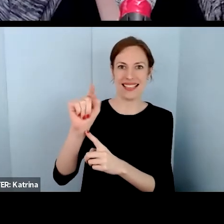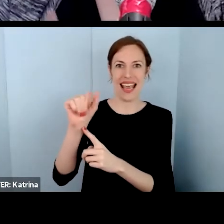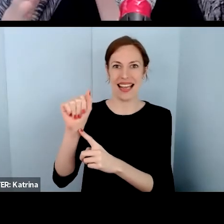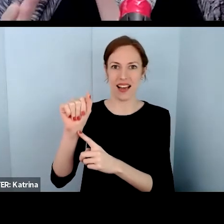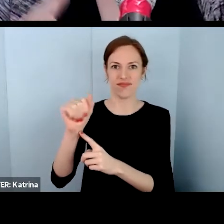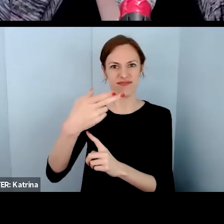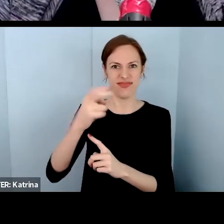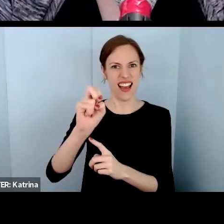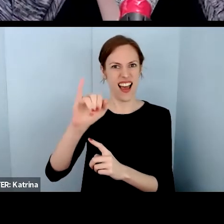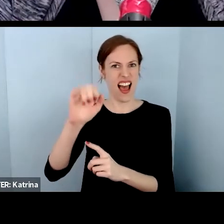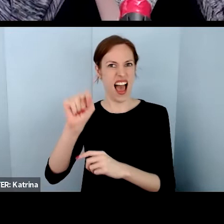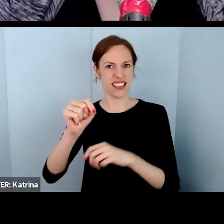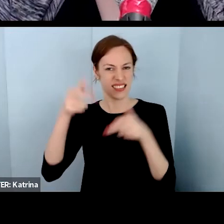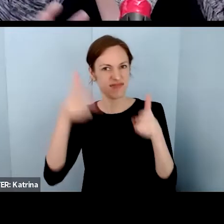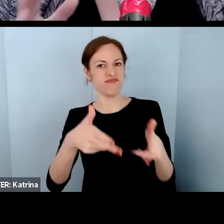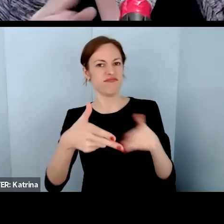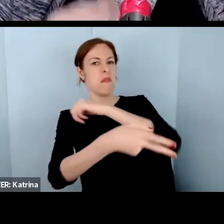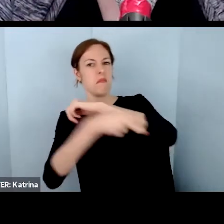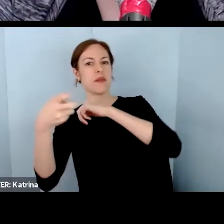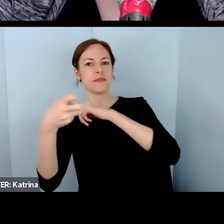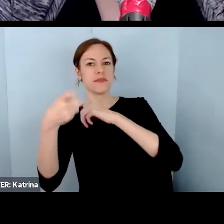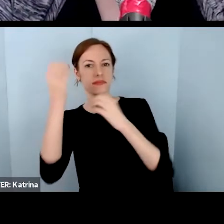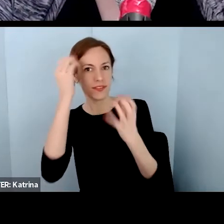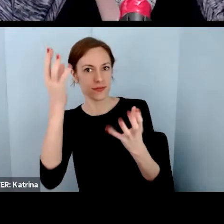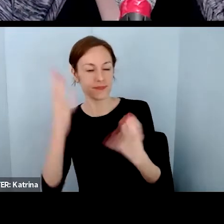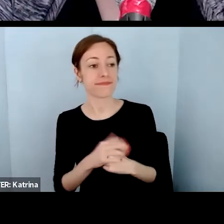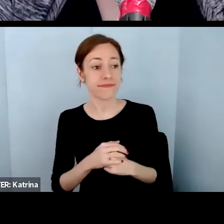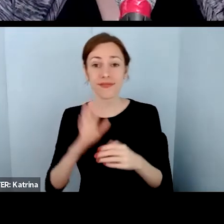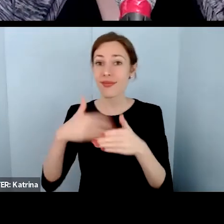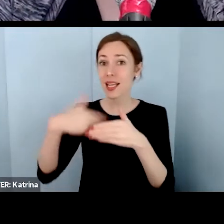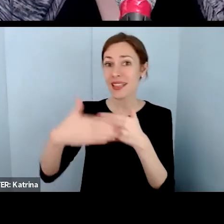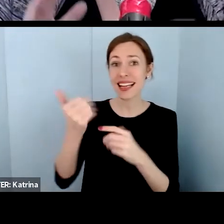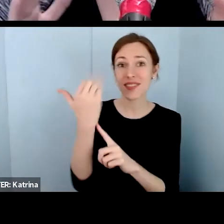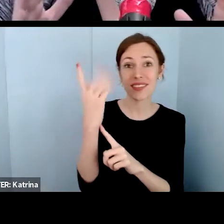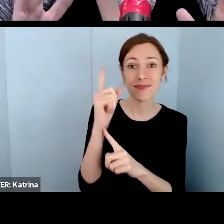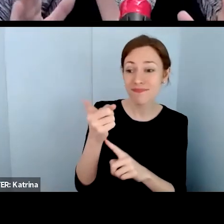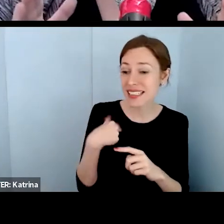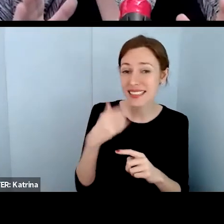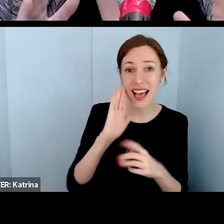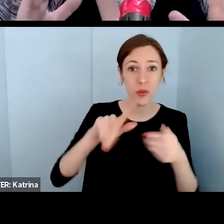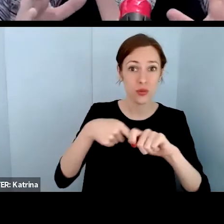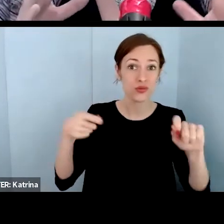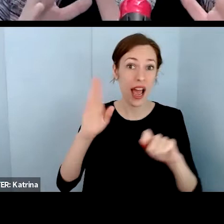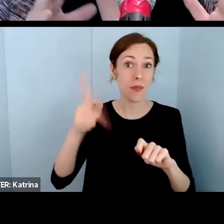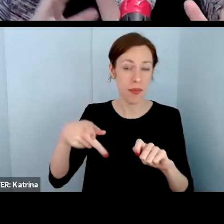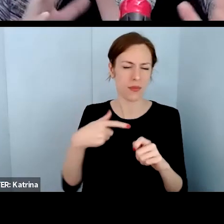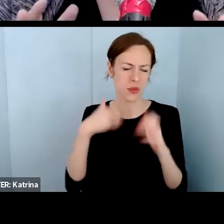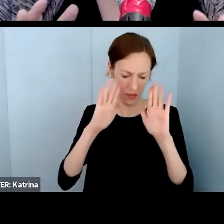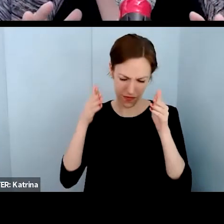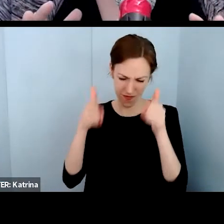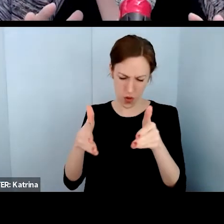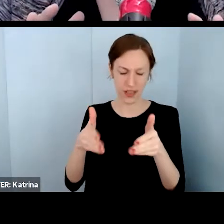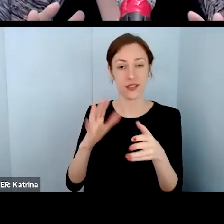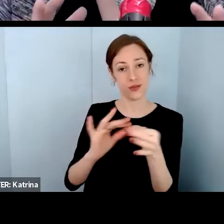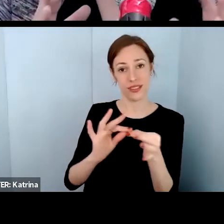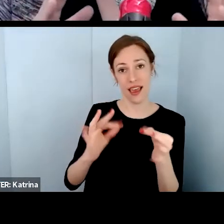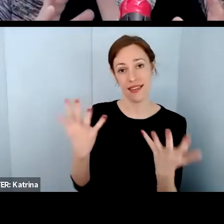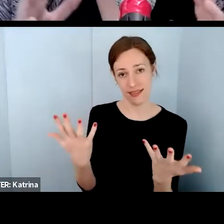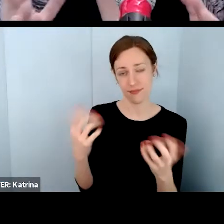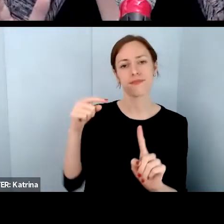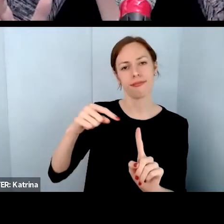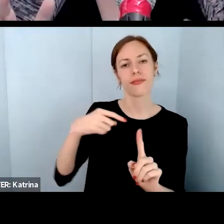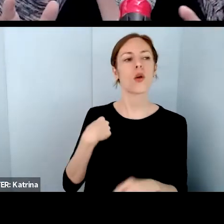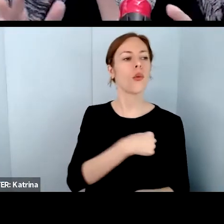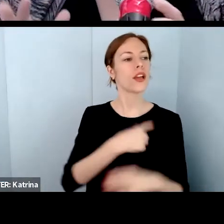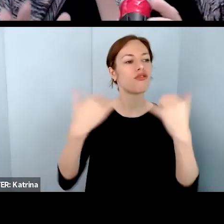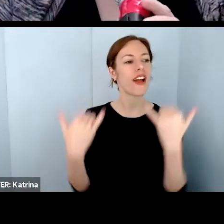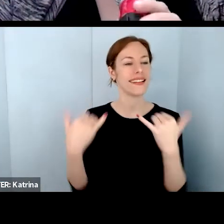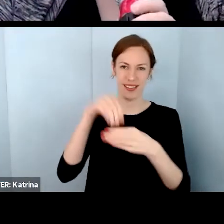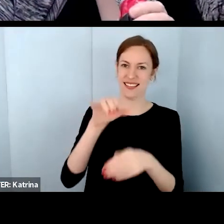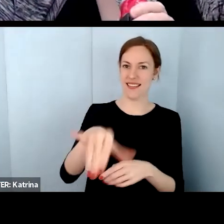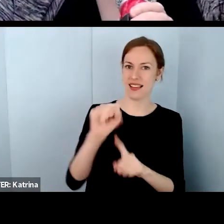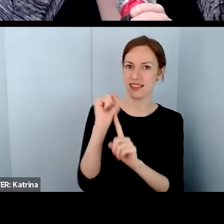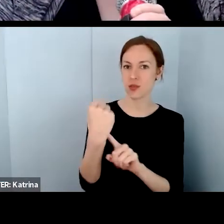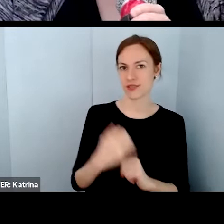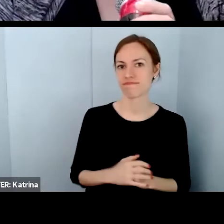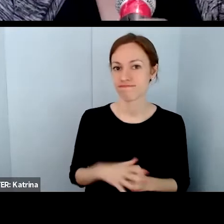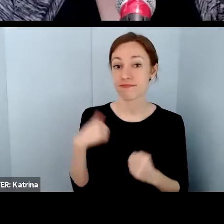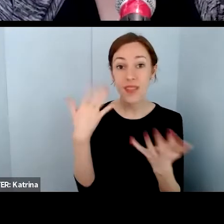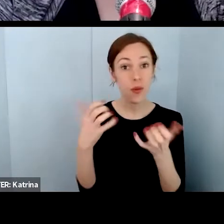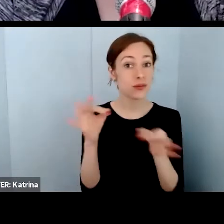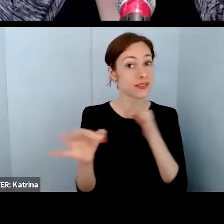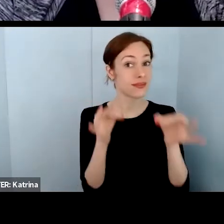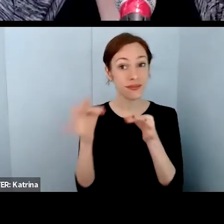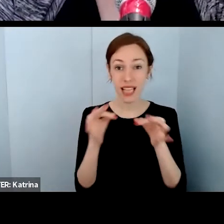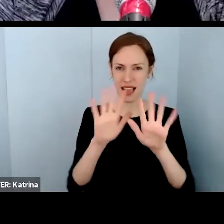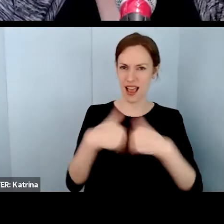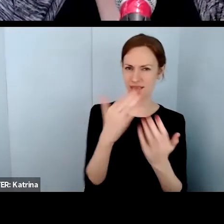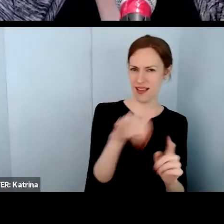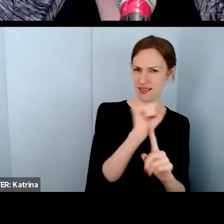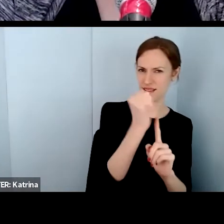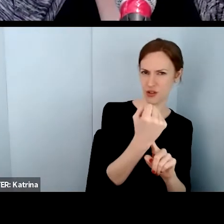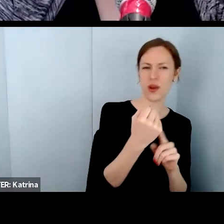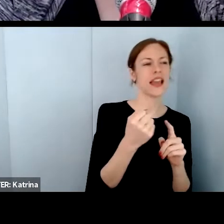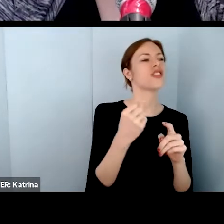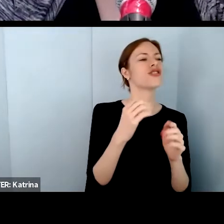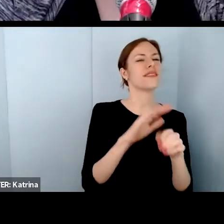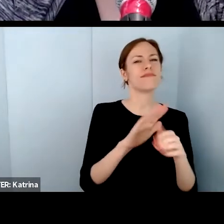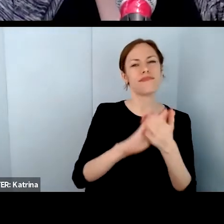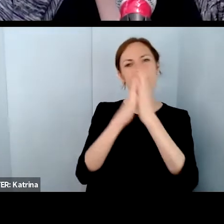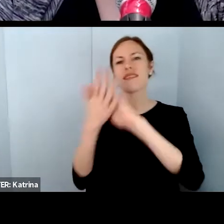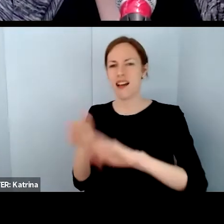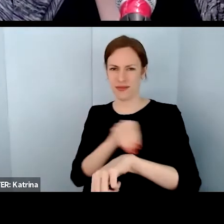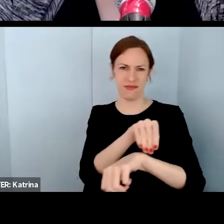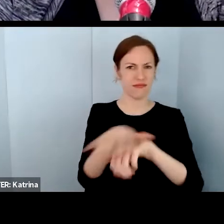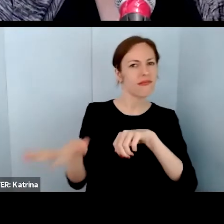But one of the things I want to tune in and take the next 15 minutes to wrap up here to say is basically that we're in this situation, and I want to show you how it plays out politically then when we have no guard rails and no way to rail and misinformation